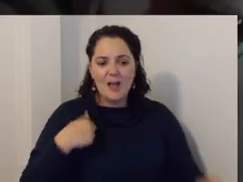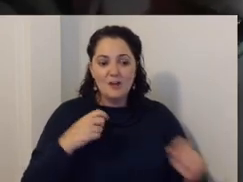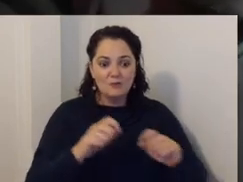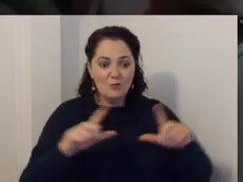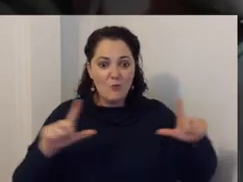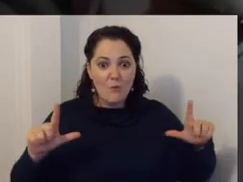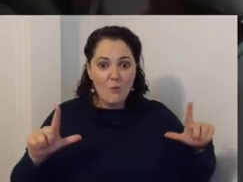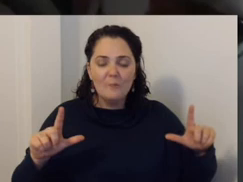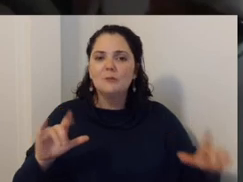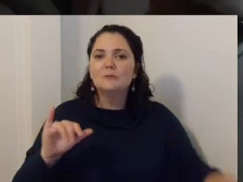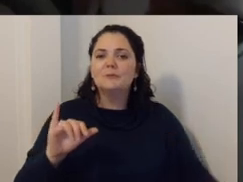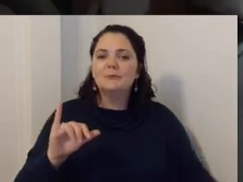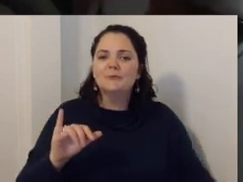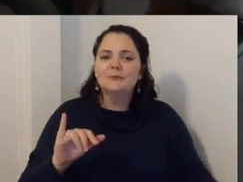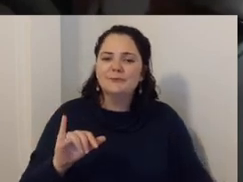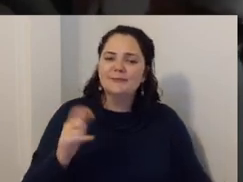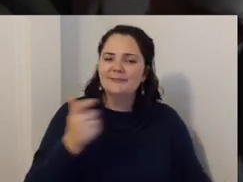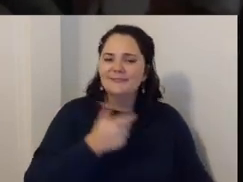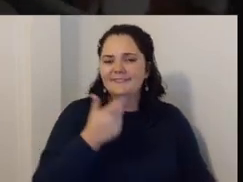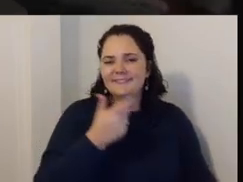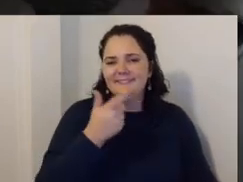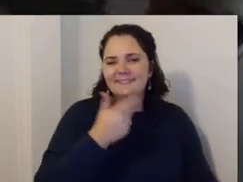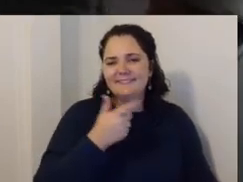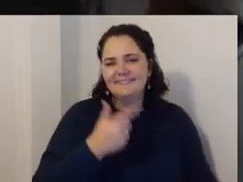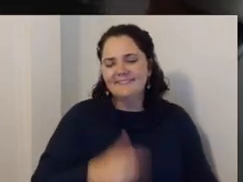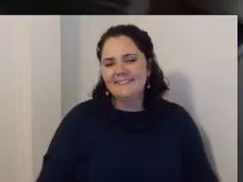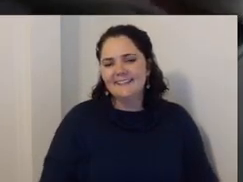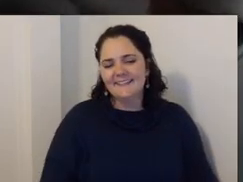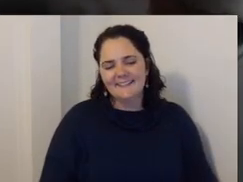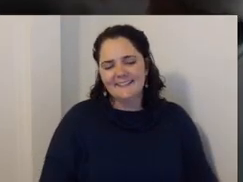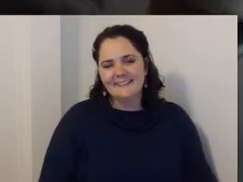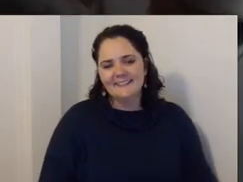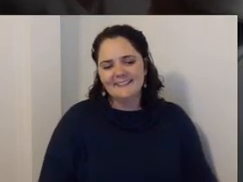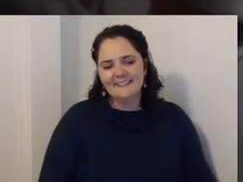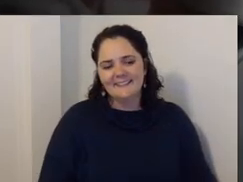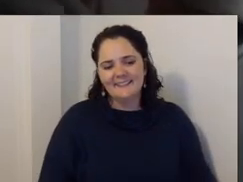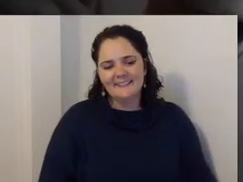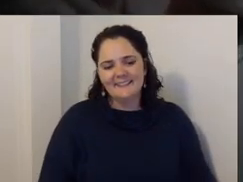my knee. That's that's a that's a that's a good tip alright, let's zoom back out again